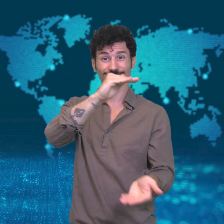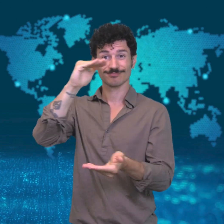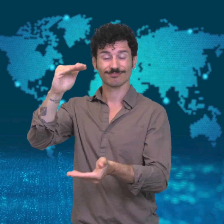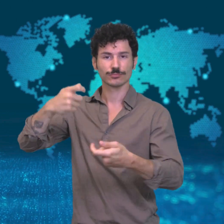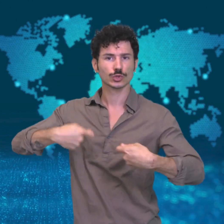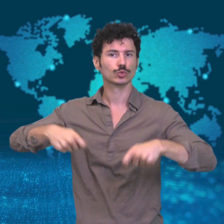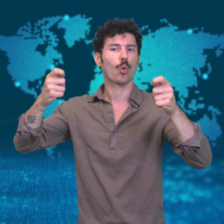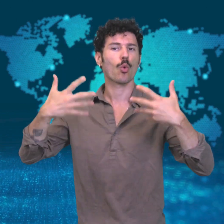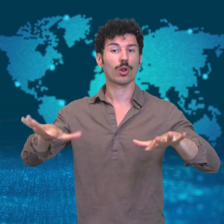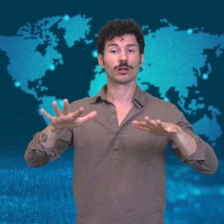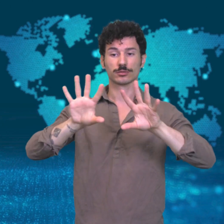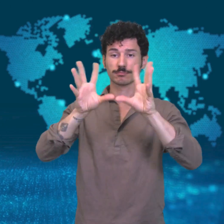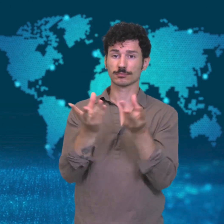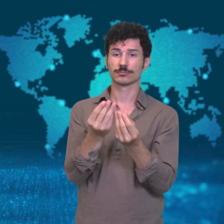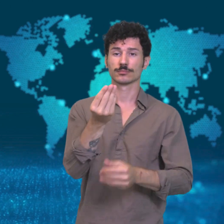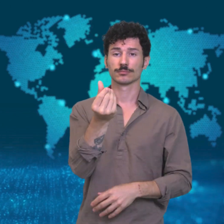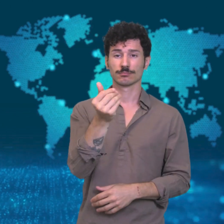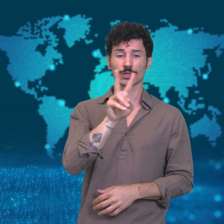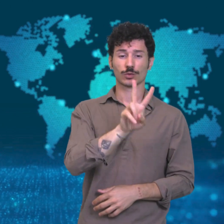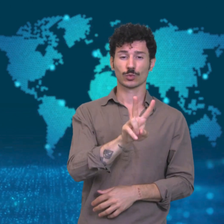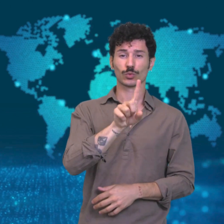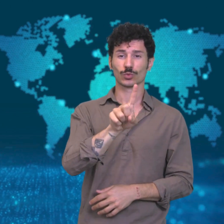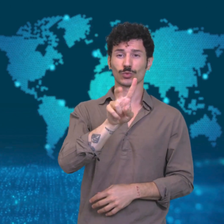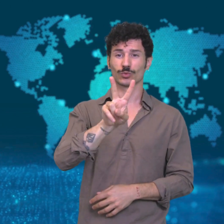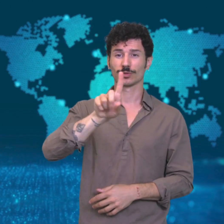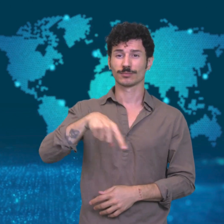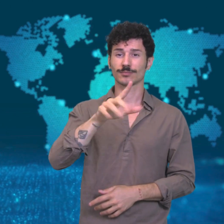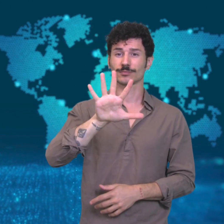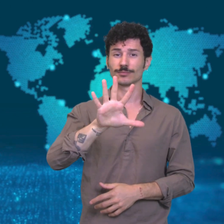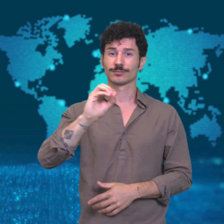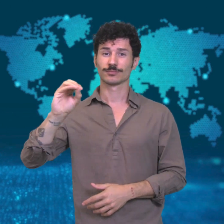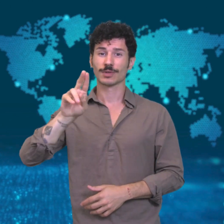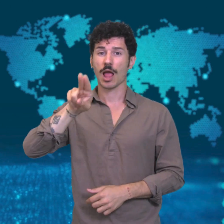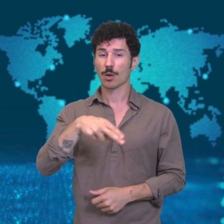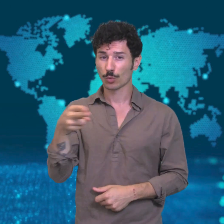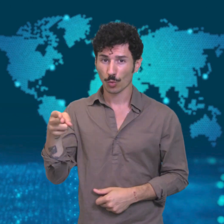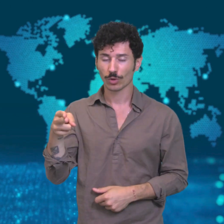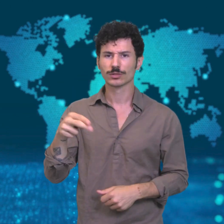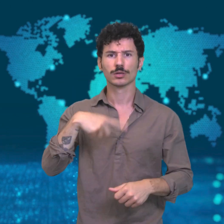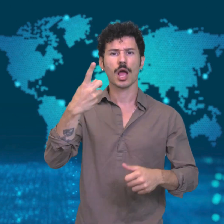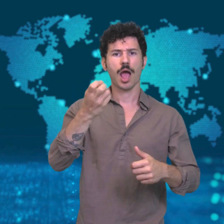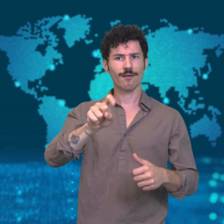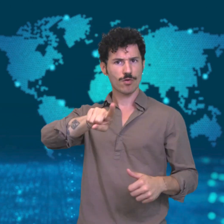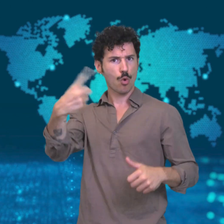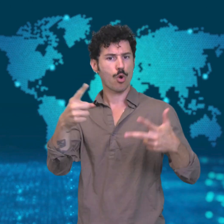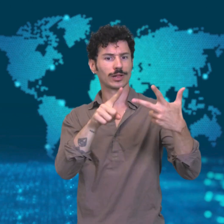A third statue, estimated at 900,000 euros, did not sell.